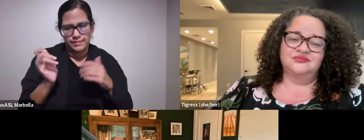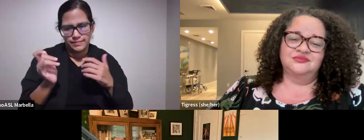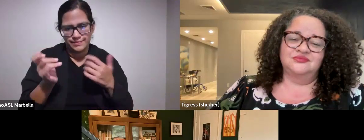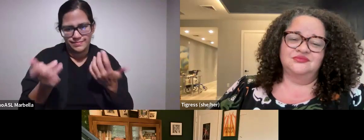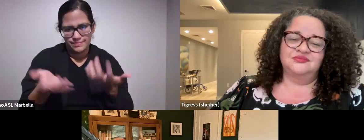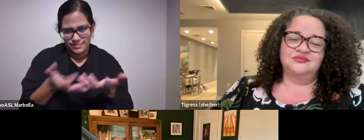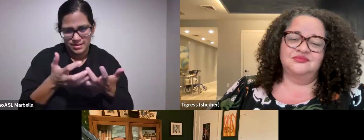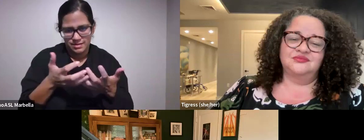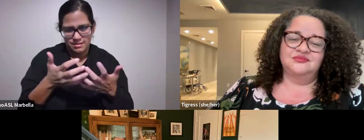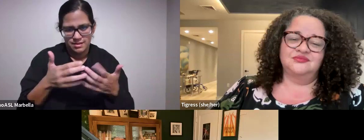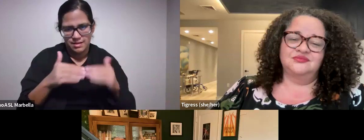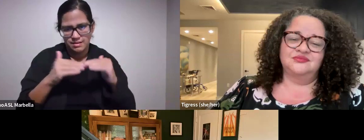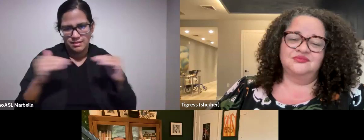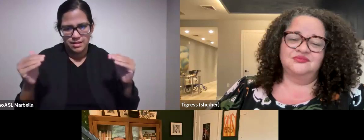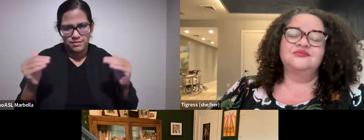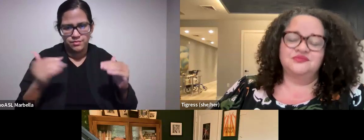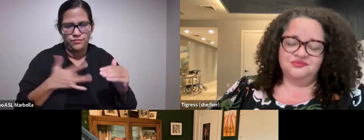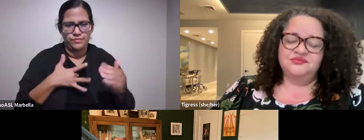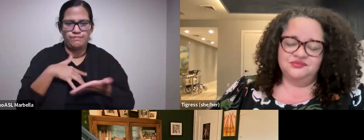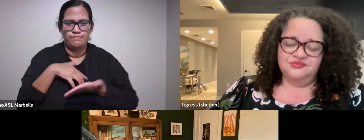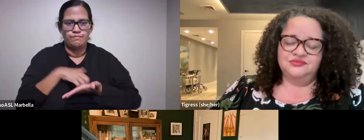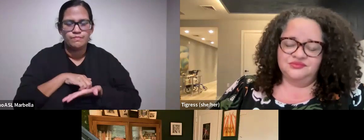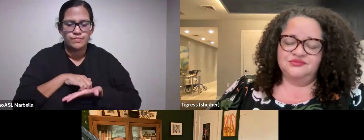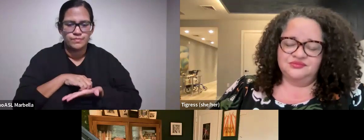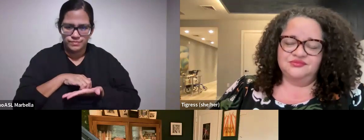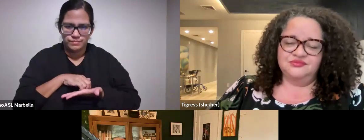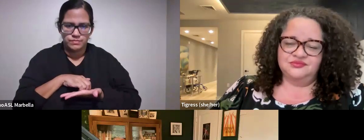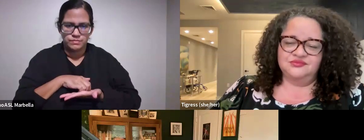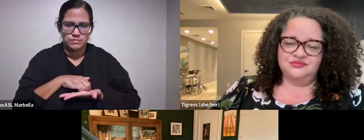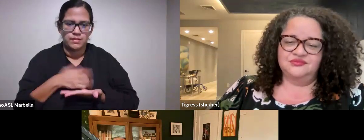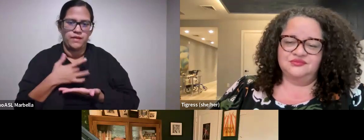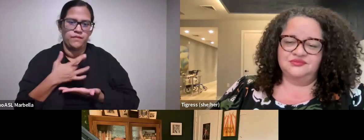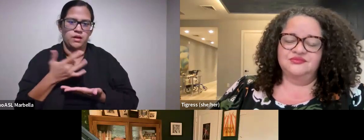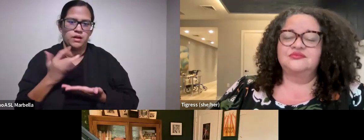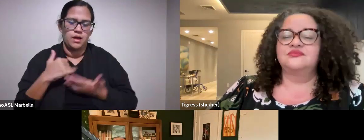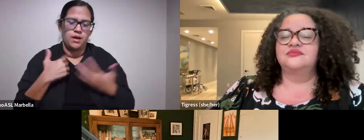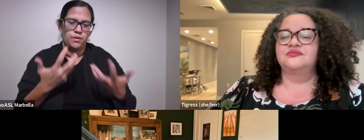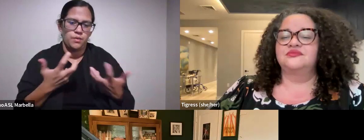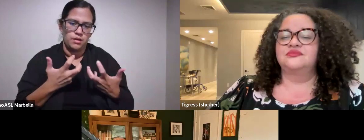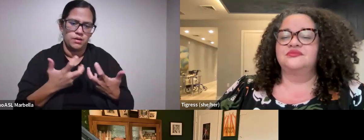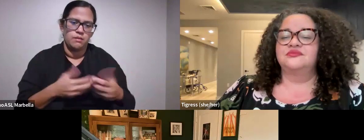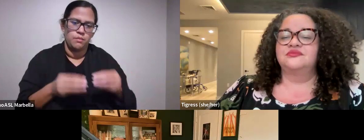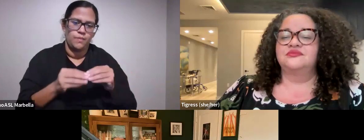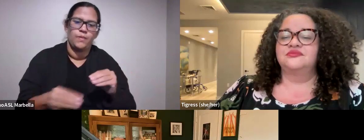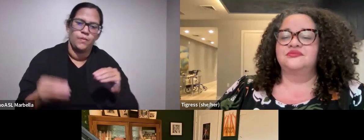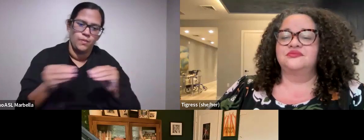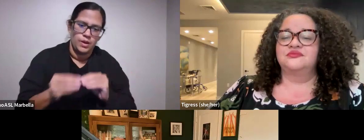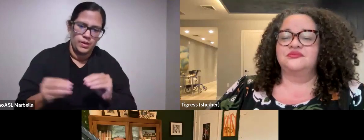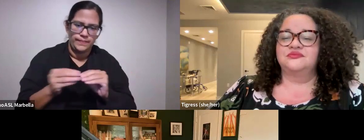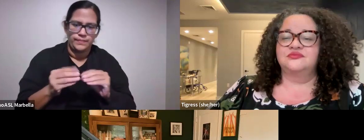a level of vulnerability that I just felt like I wanted a lot more of, so I started making some more of it.